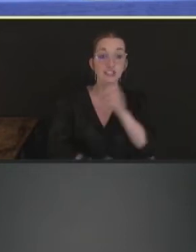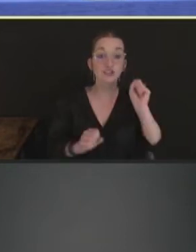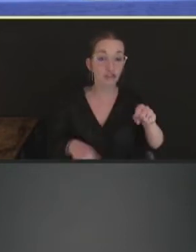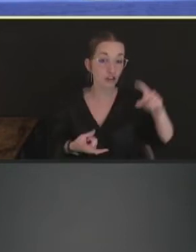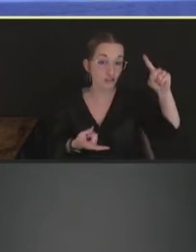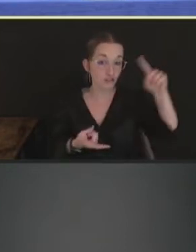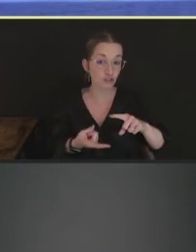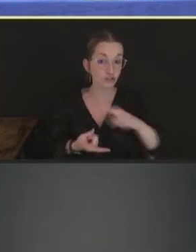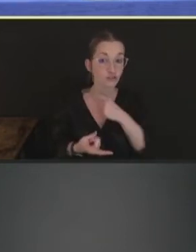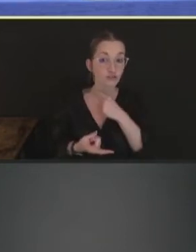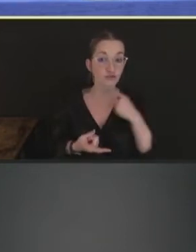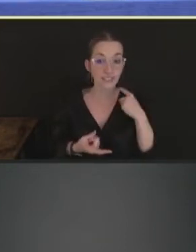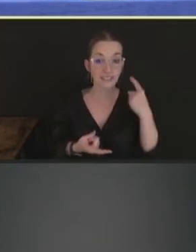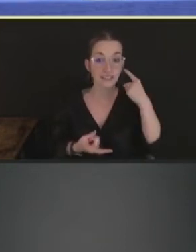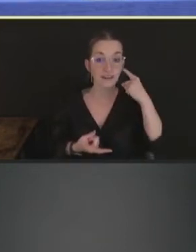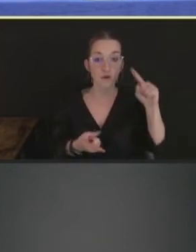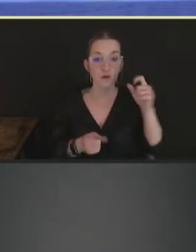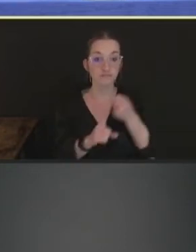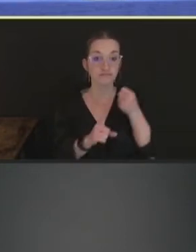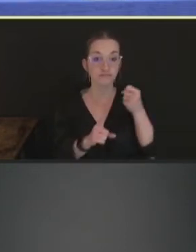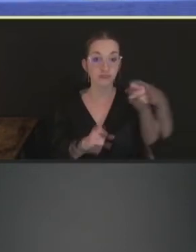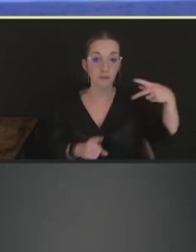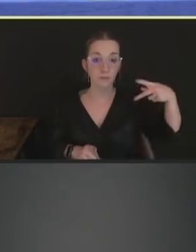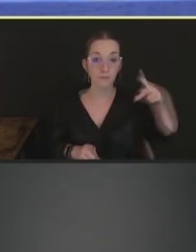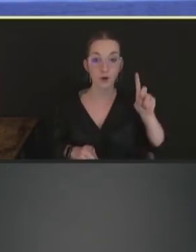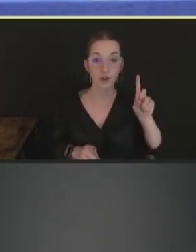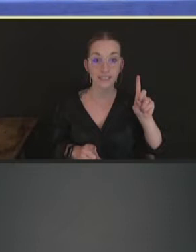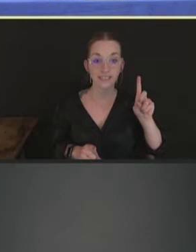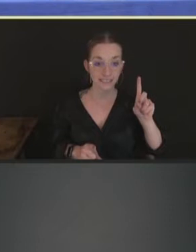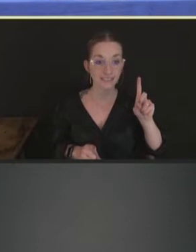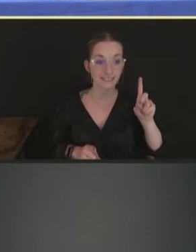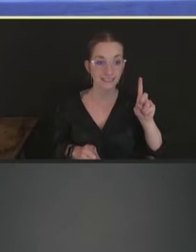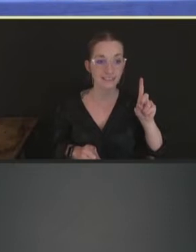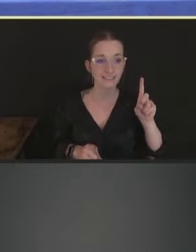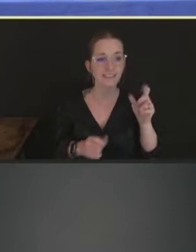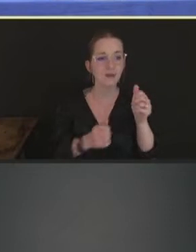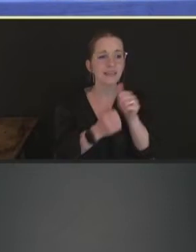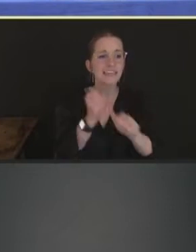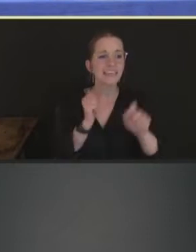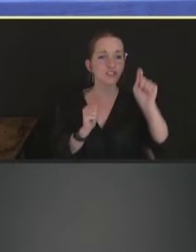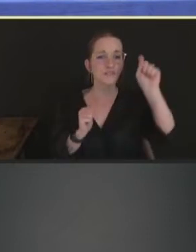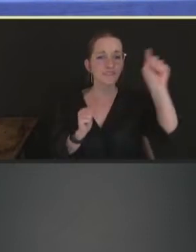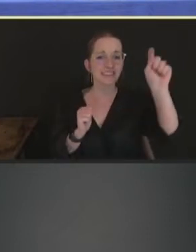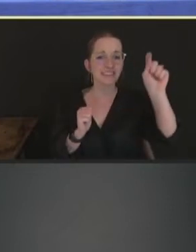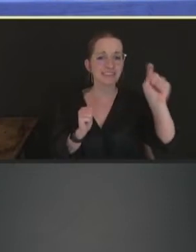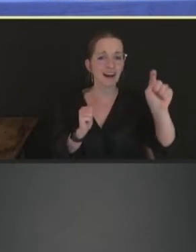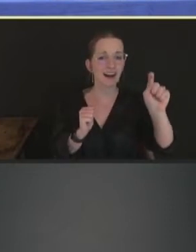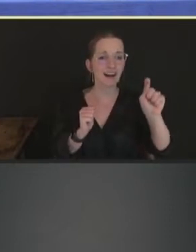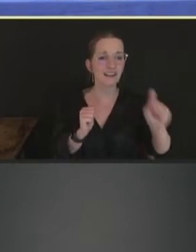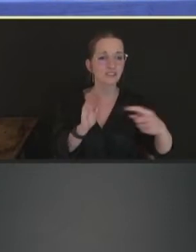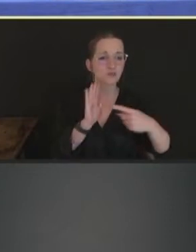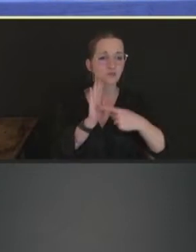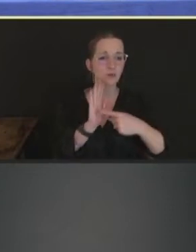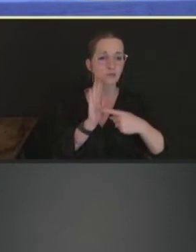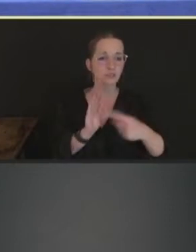What this is each of these dots represents one state in the United States.